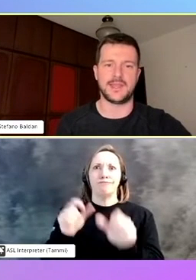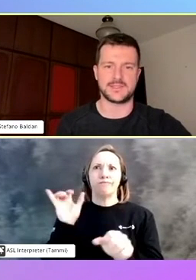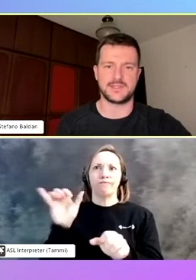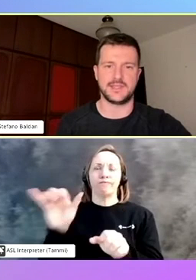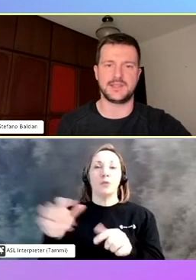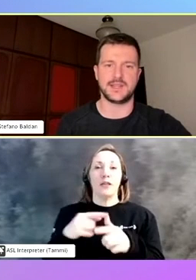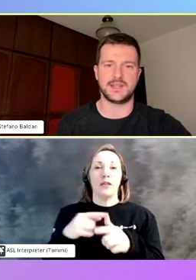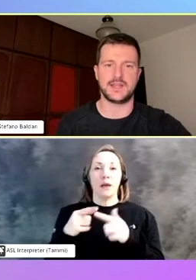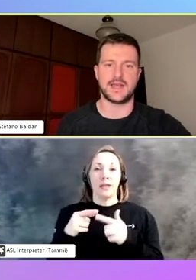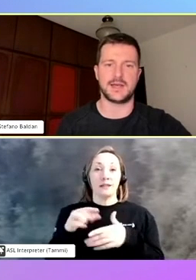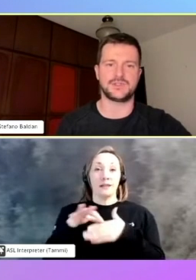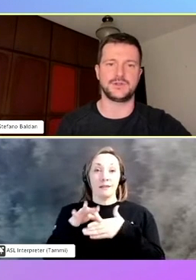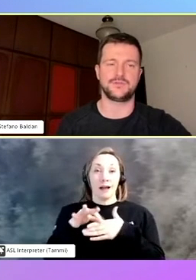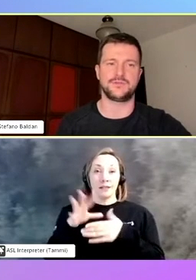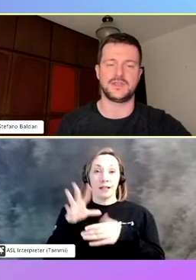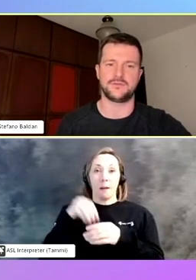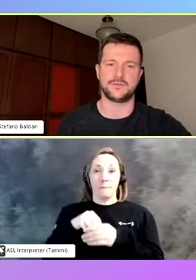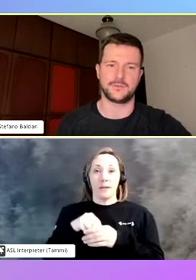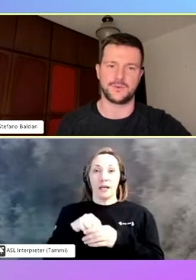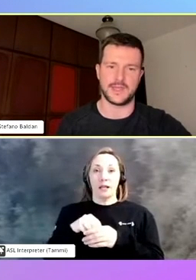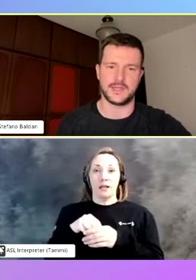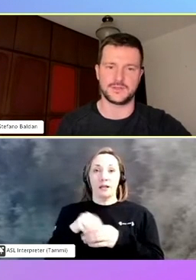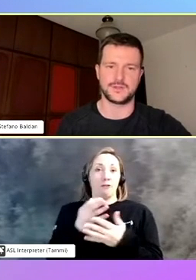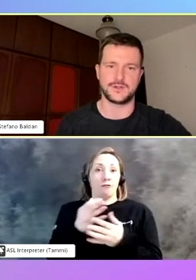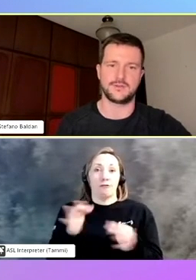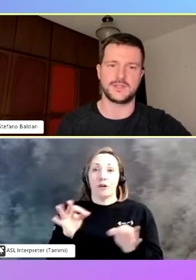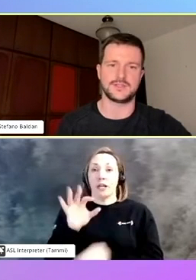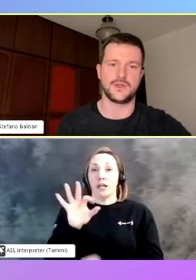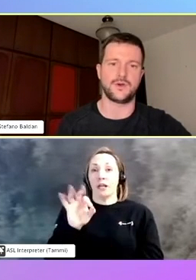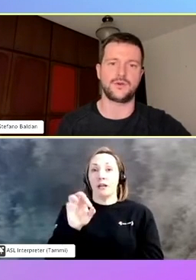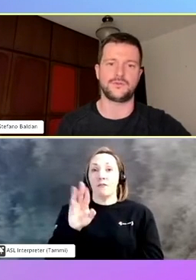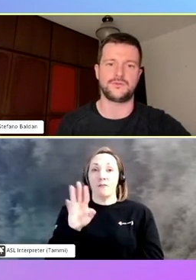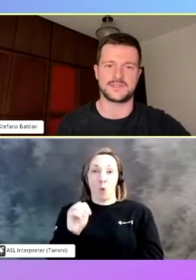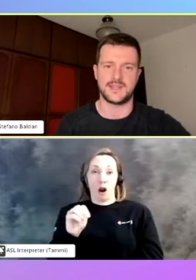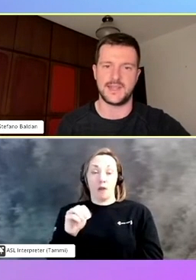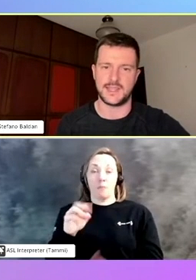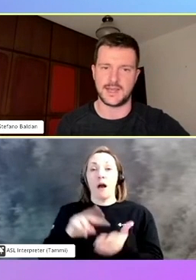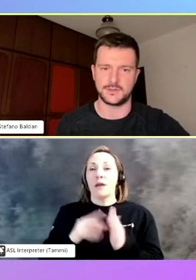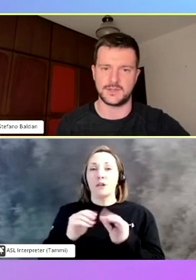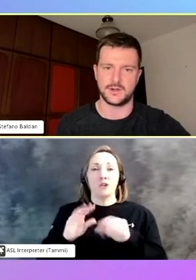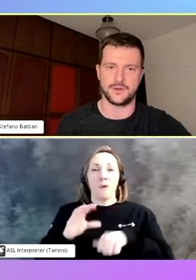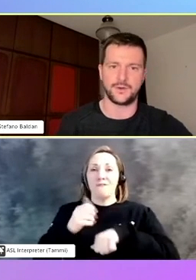I would like to start off by talking about what is Miro.